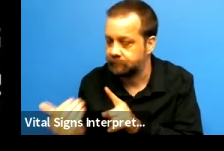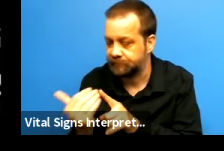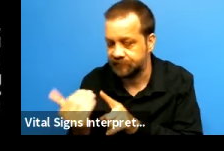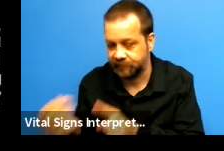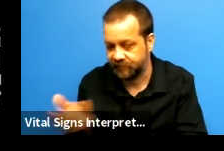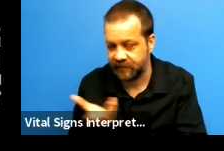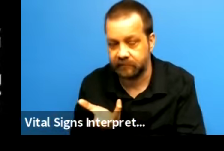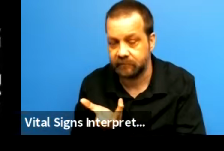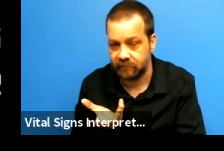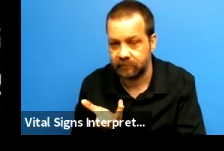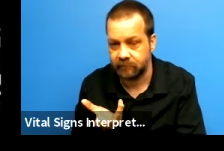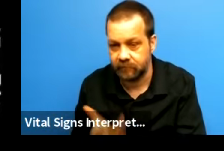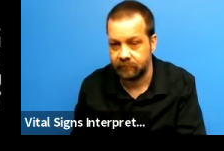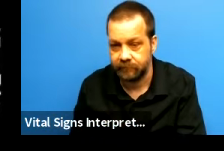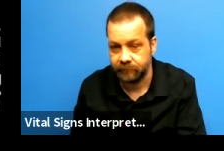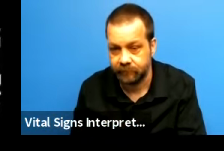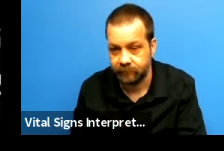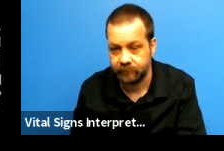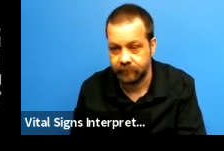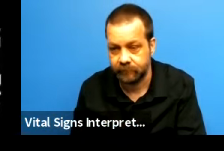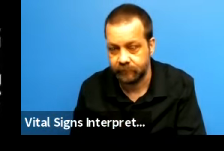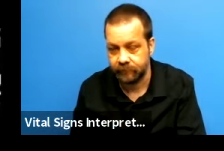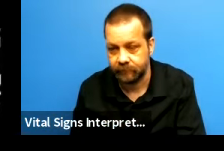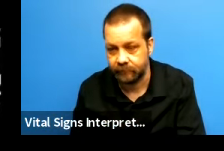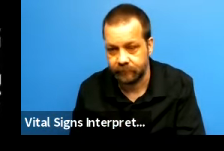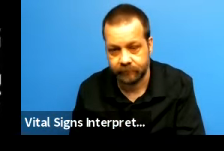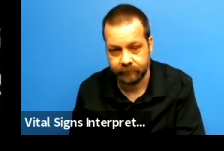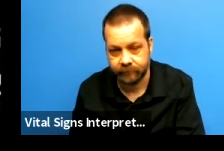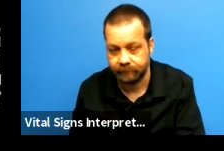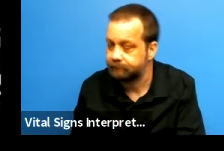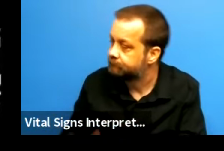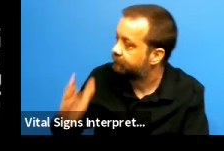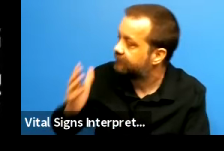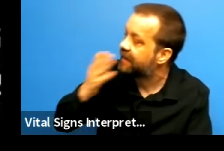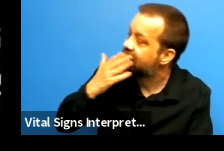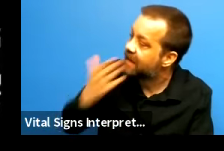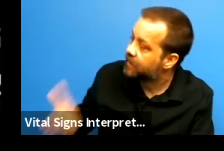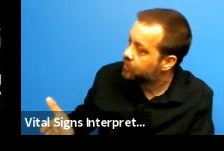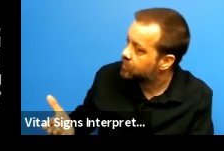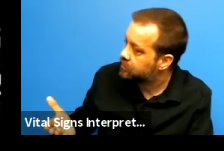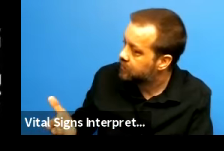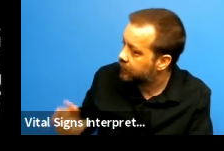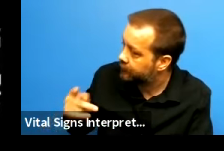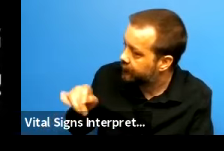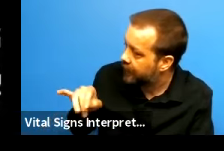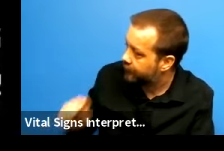I'm going to send this over to Carolyn. Carolyn Philips: Thank you so much Pam.